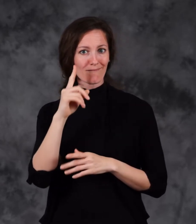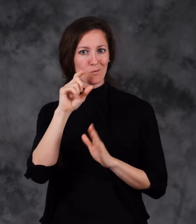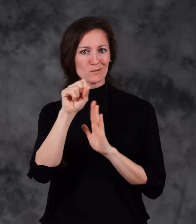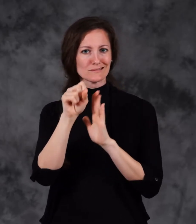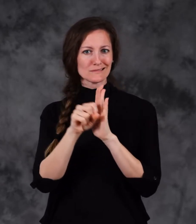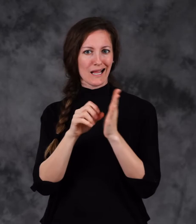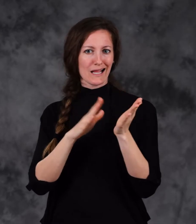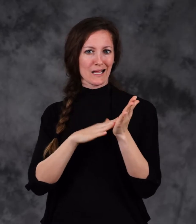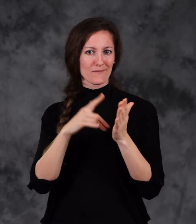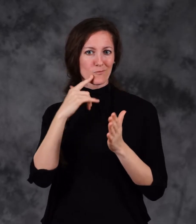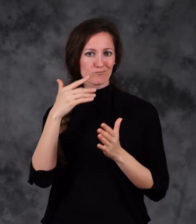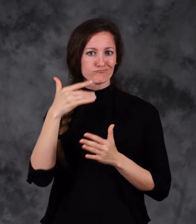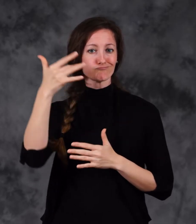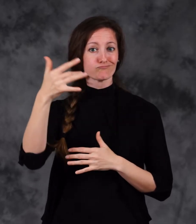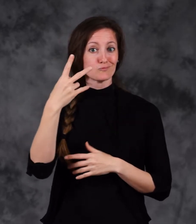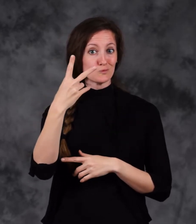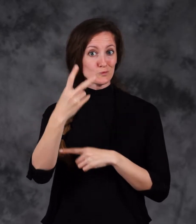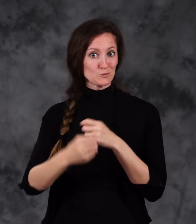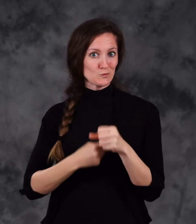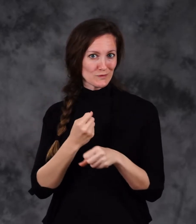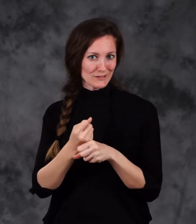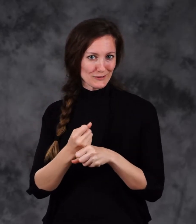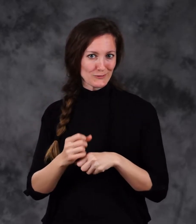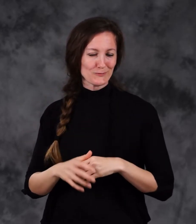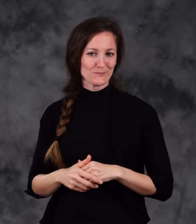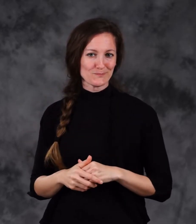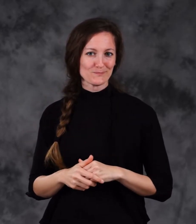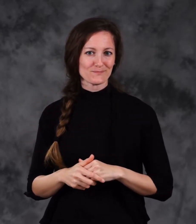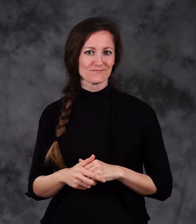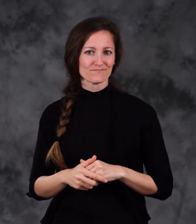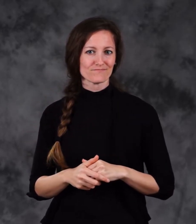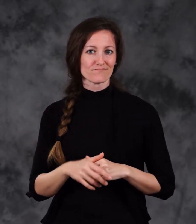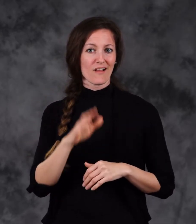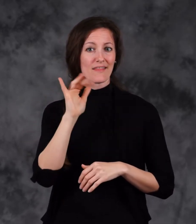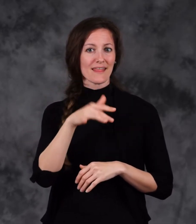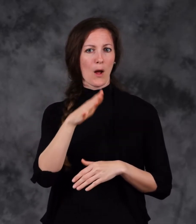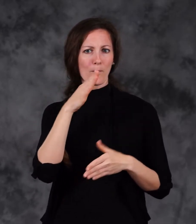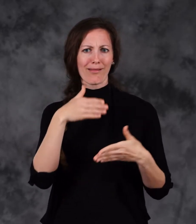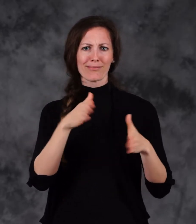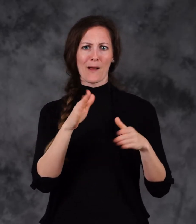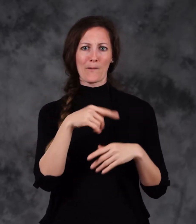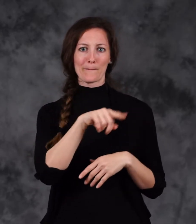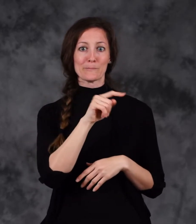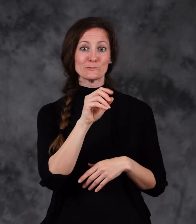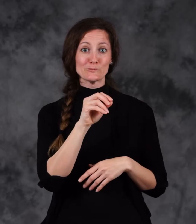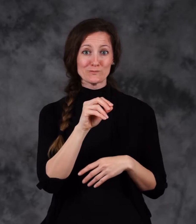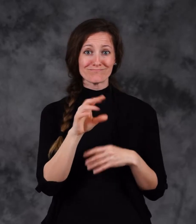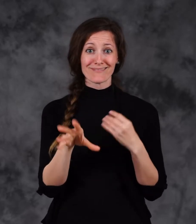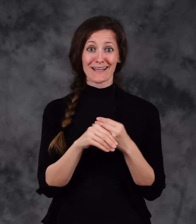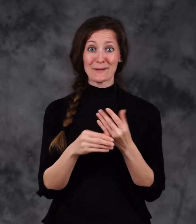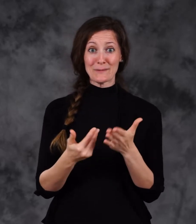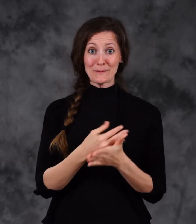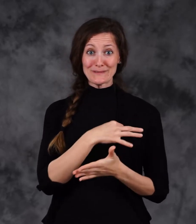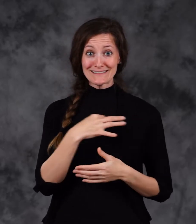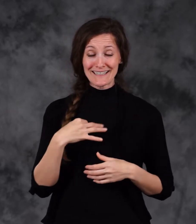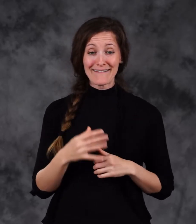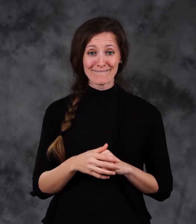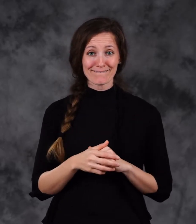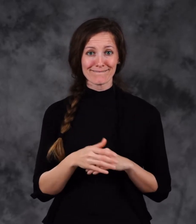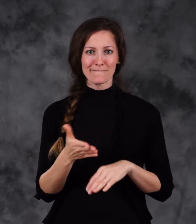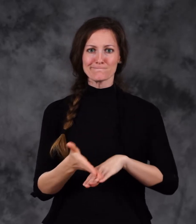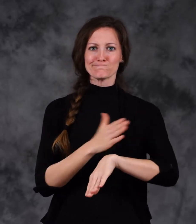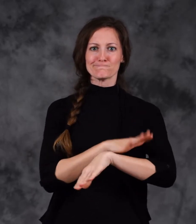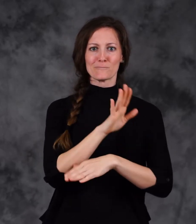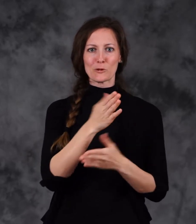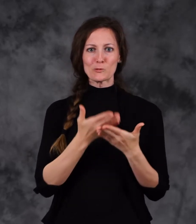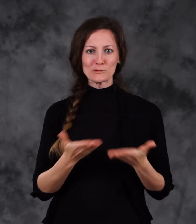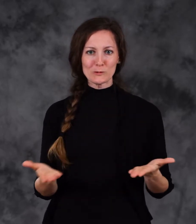for the State Academies over the next two years, which will allow them to add staff and update resources.